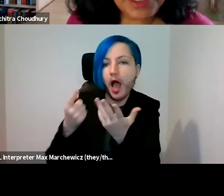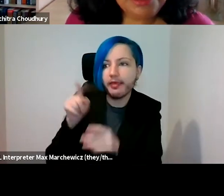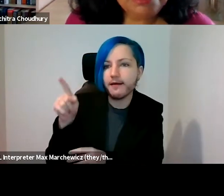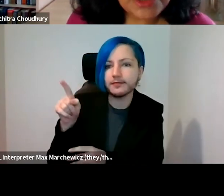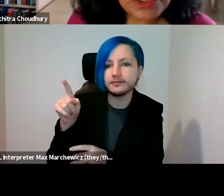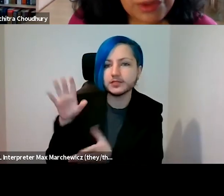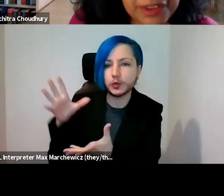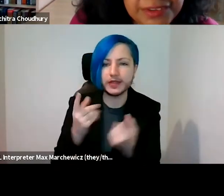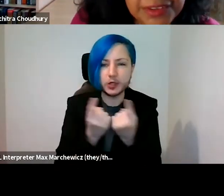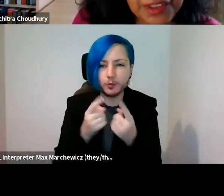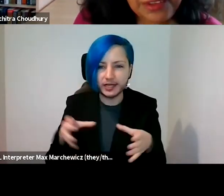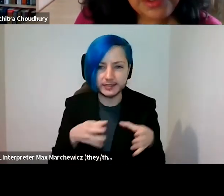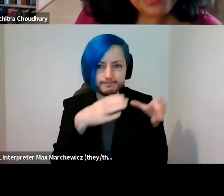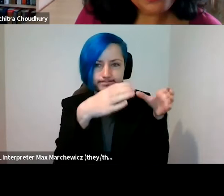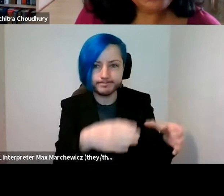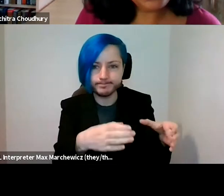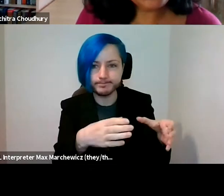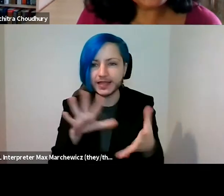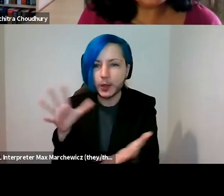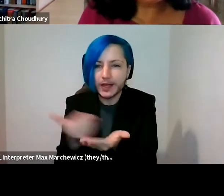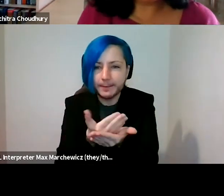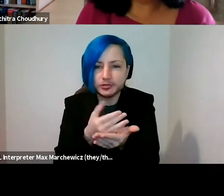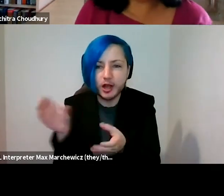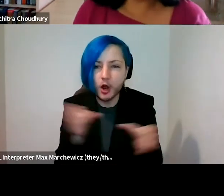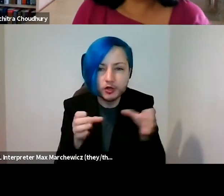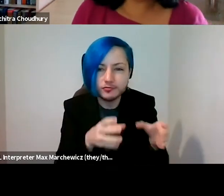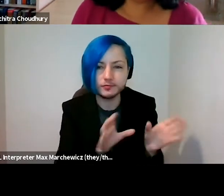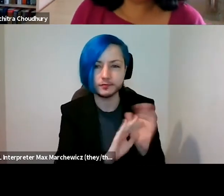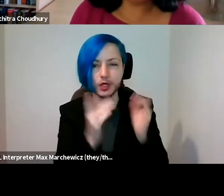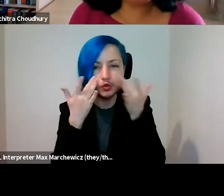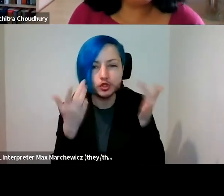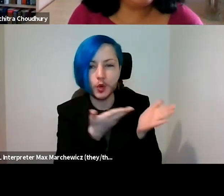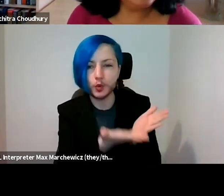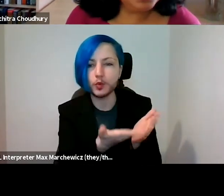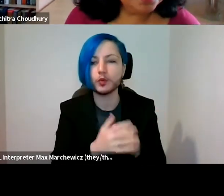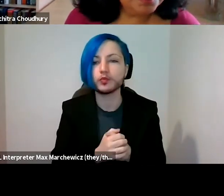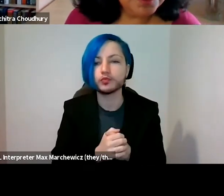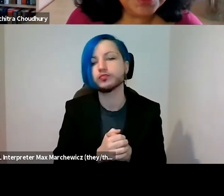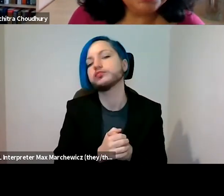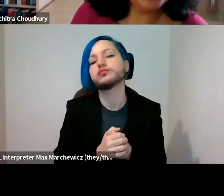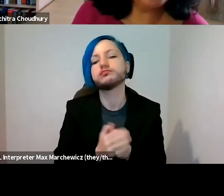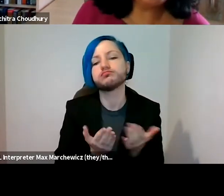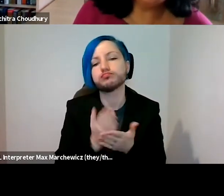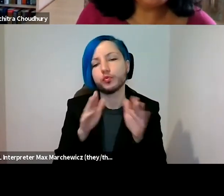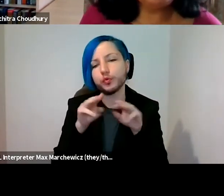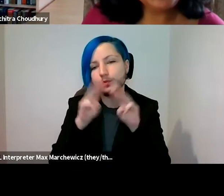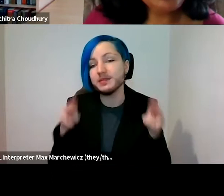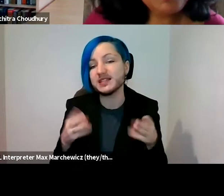detained, and showcased in the curated and controlled spaces of, you know, museums, British museums.